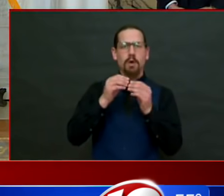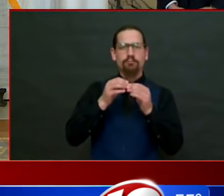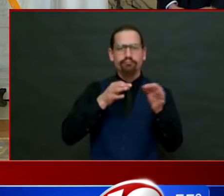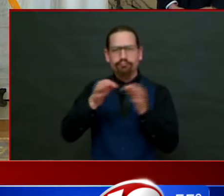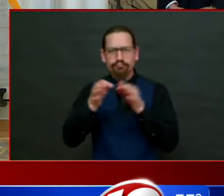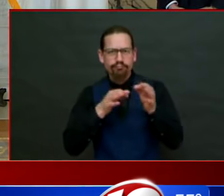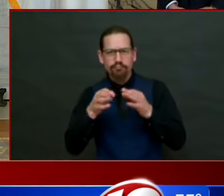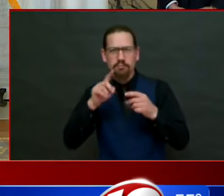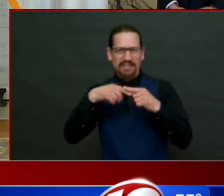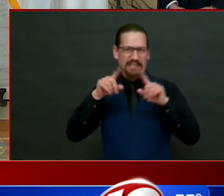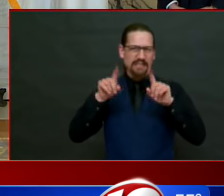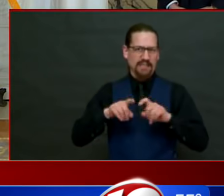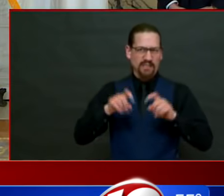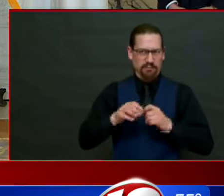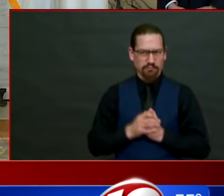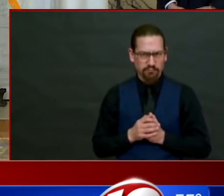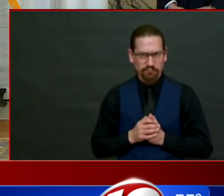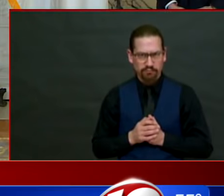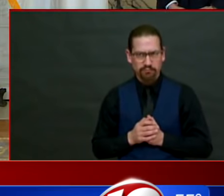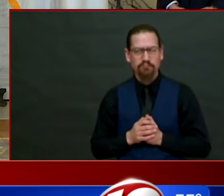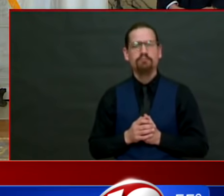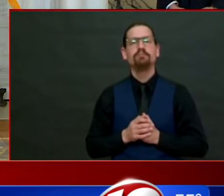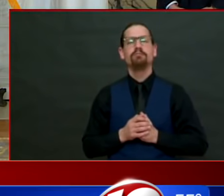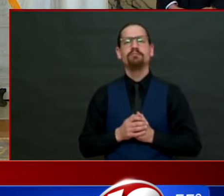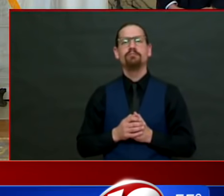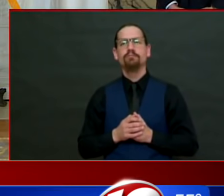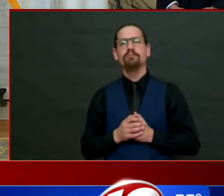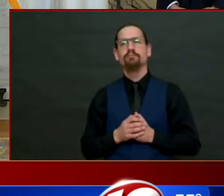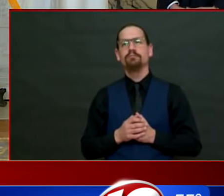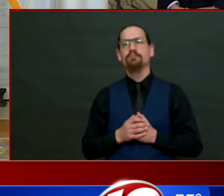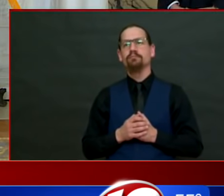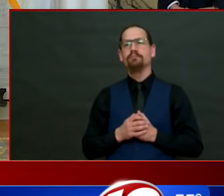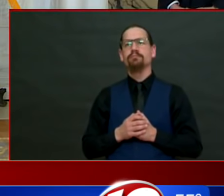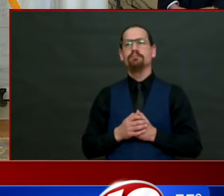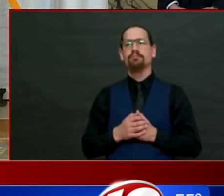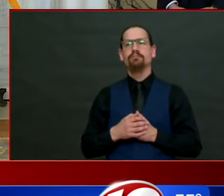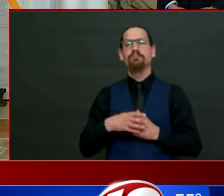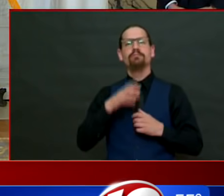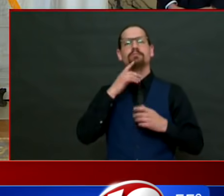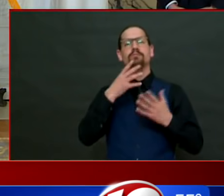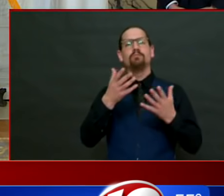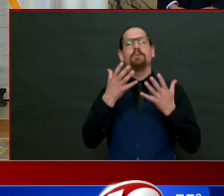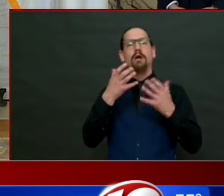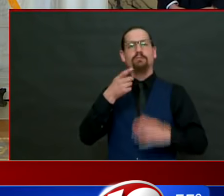JUST TO FEEL WHERE WE ARE. I WANT TO TAKE YOU THROUGH WHERE I WANTED TO GO.